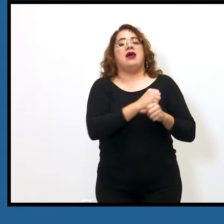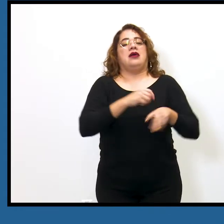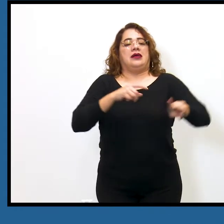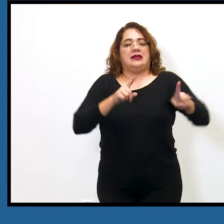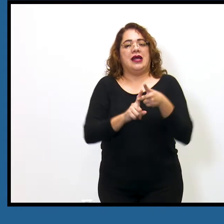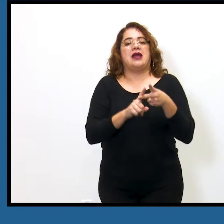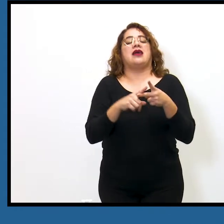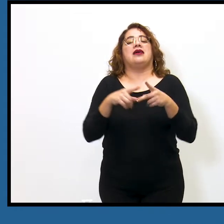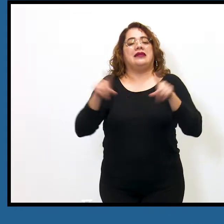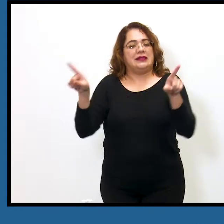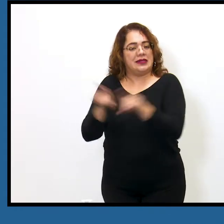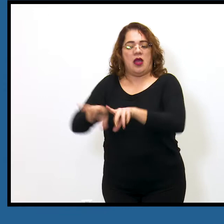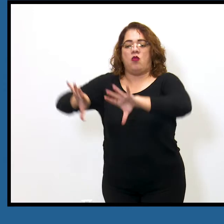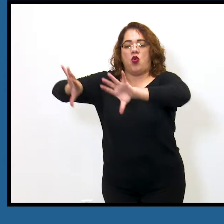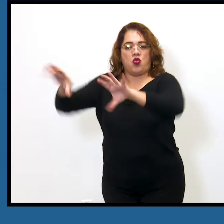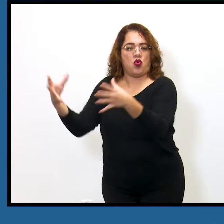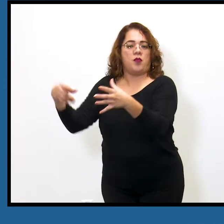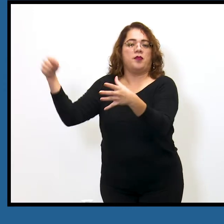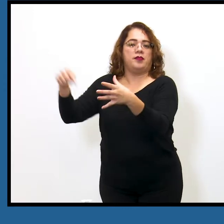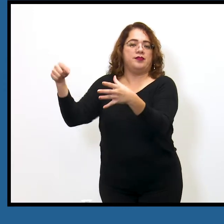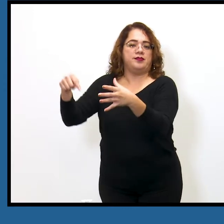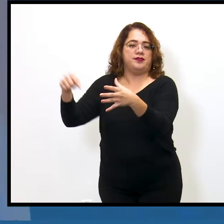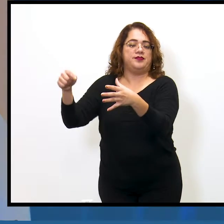of this group and all of our hospital and medical personnel